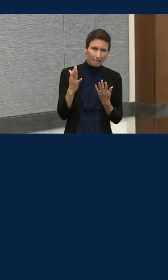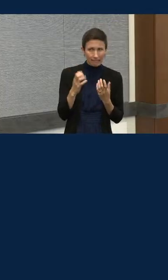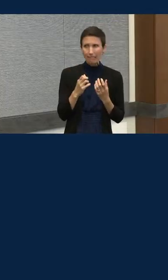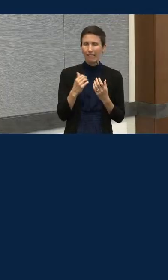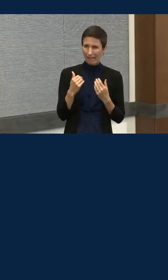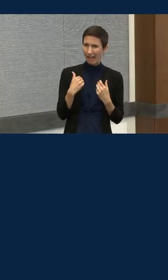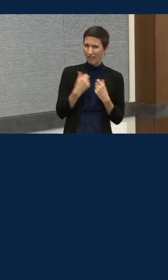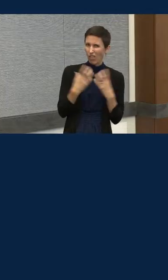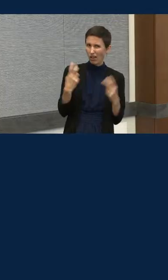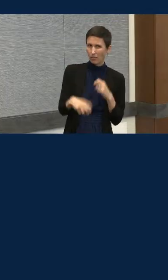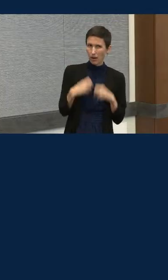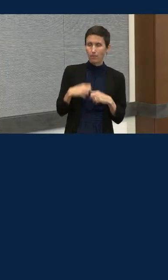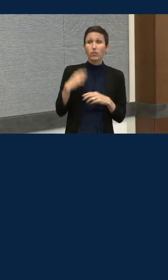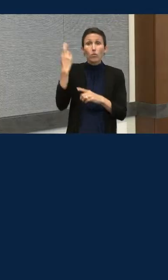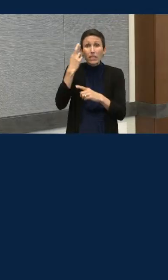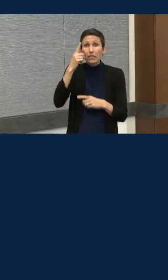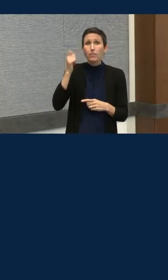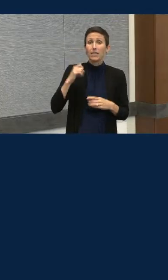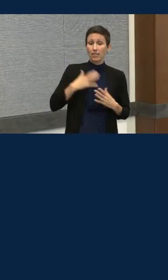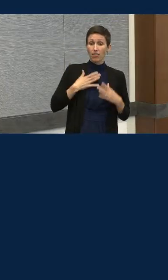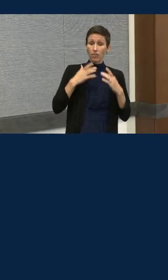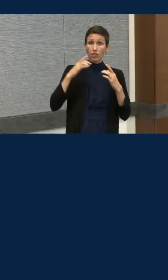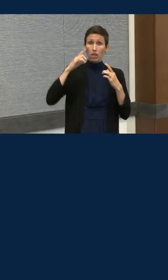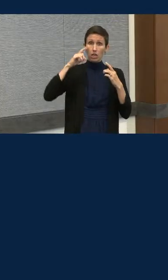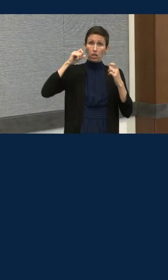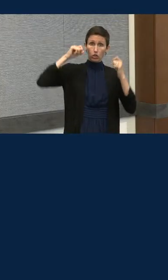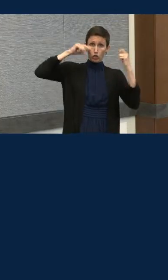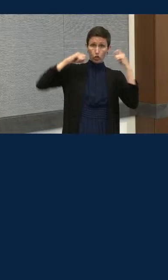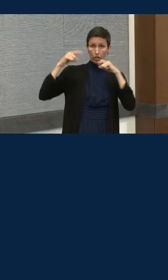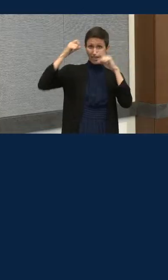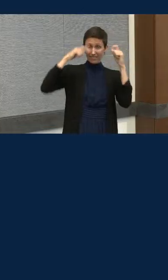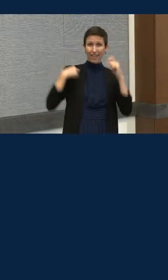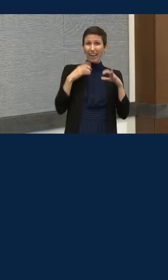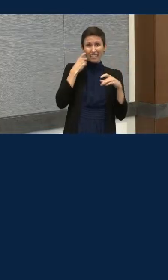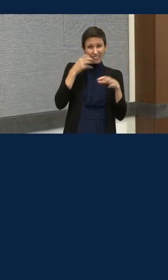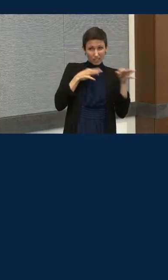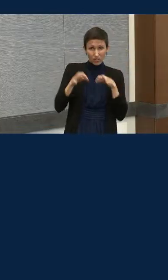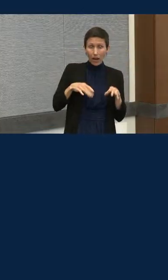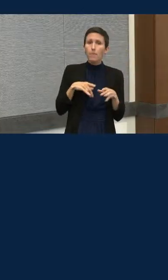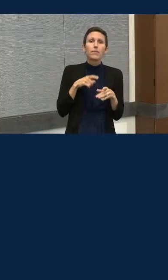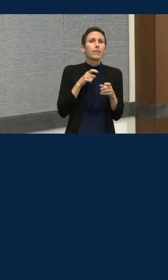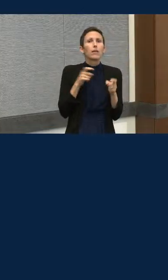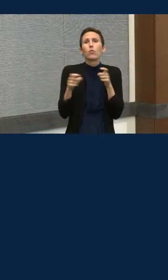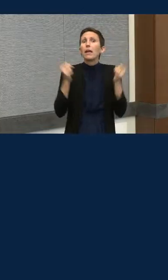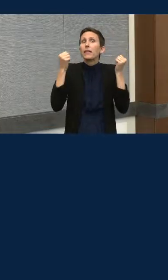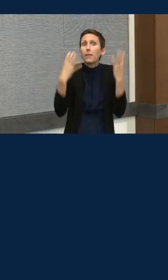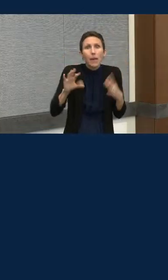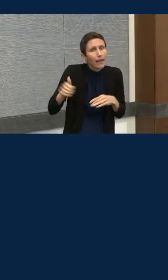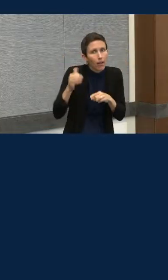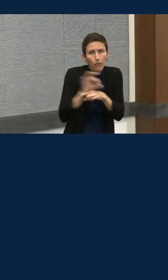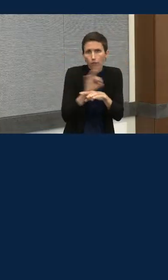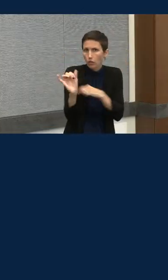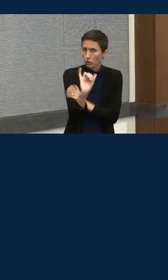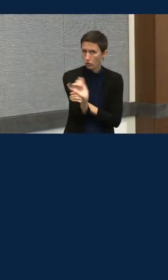is these circuits have a host of